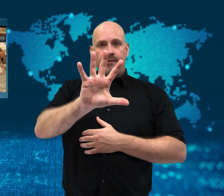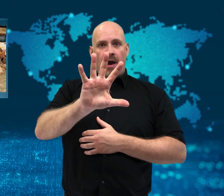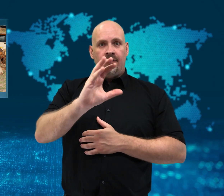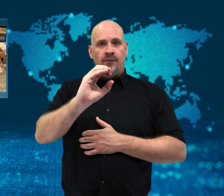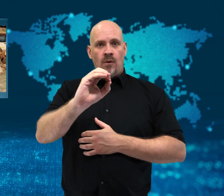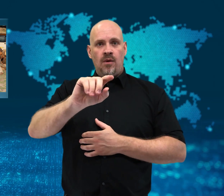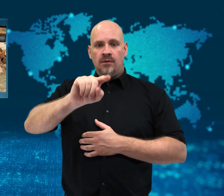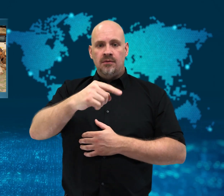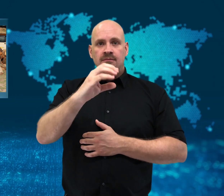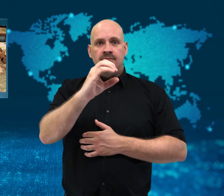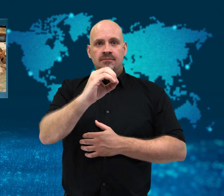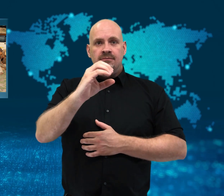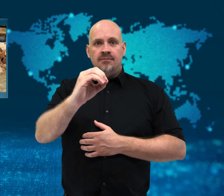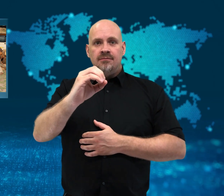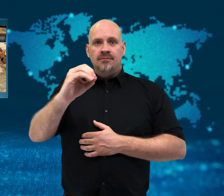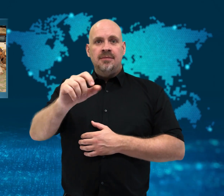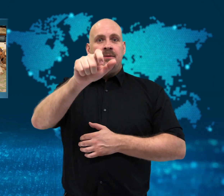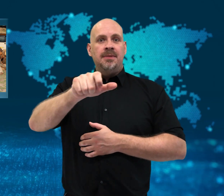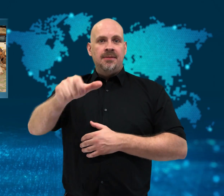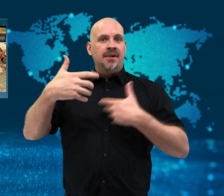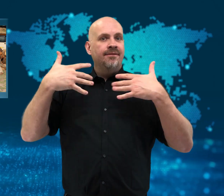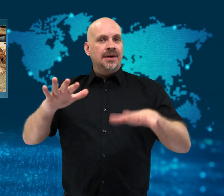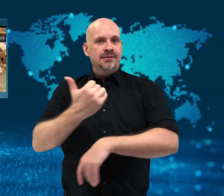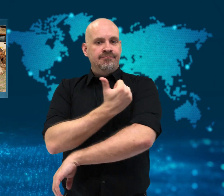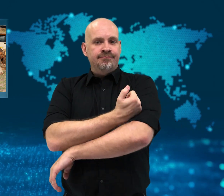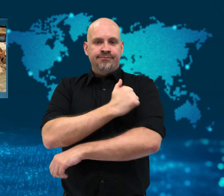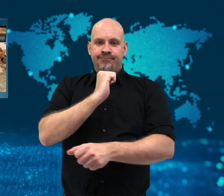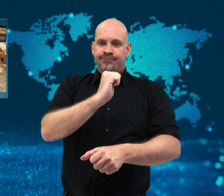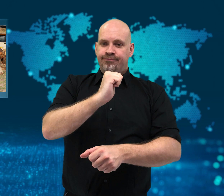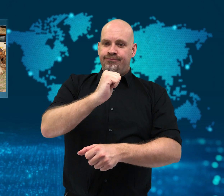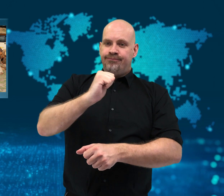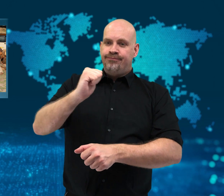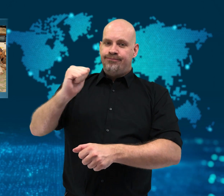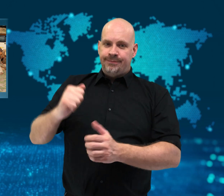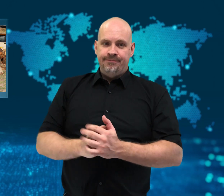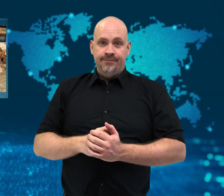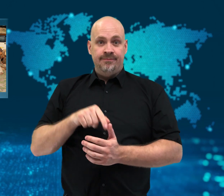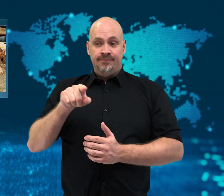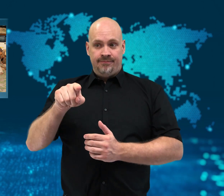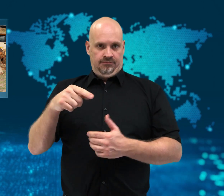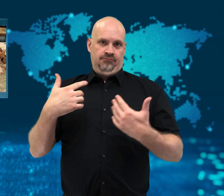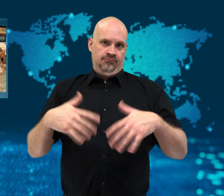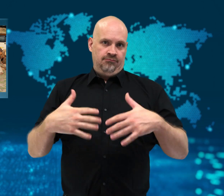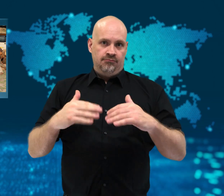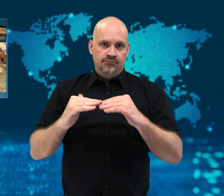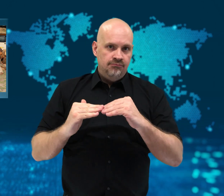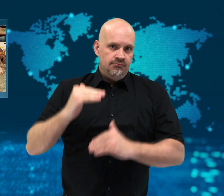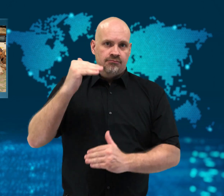had a reaction to the shot. As of Saturday,